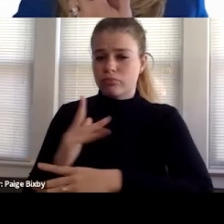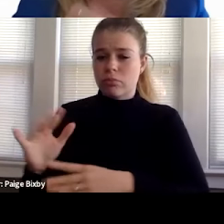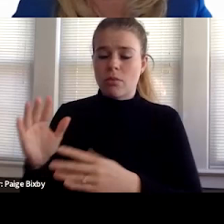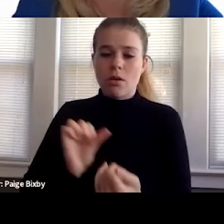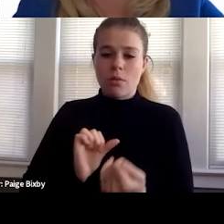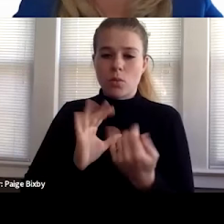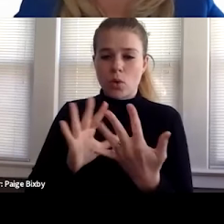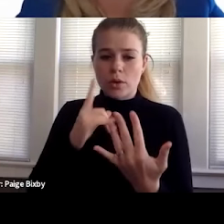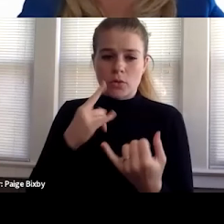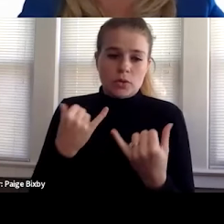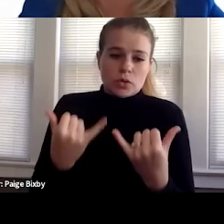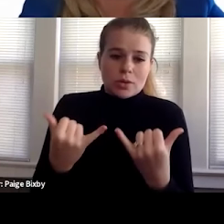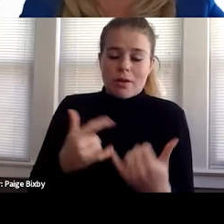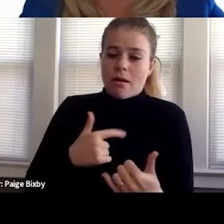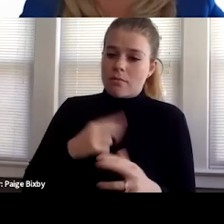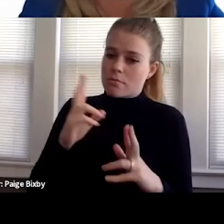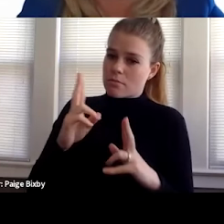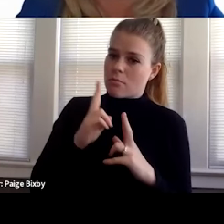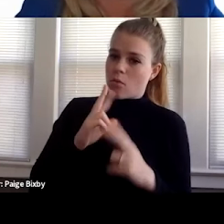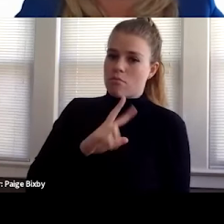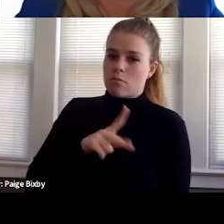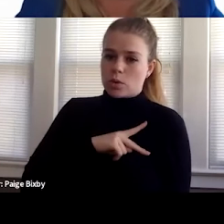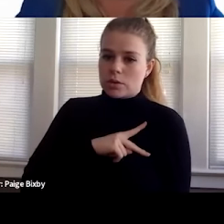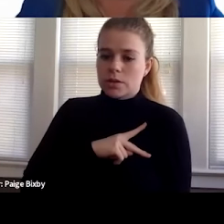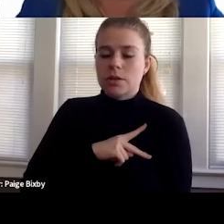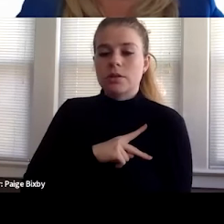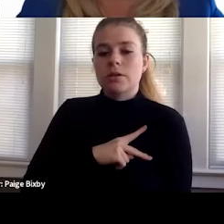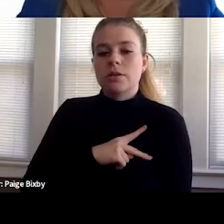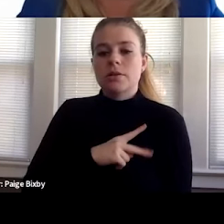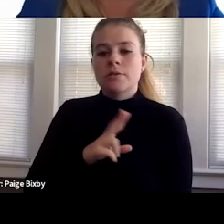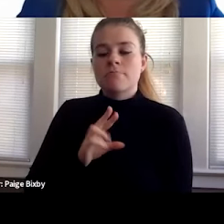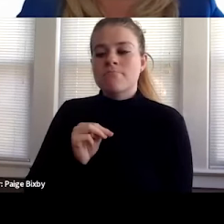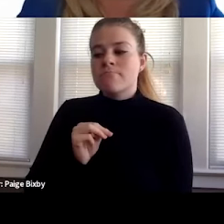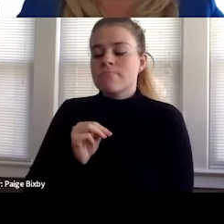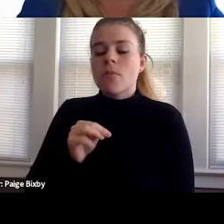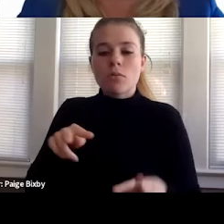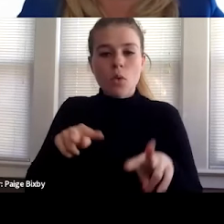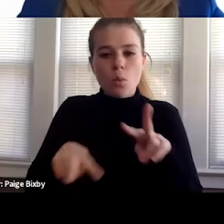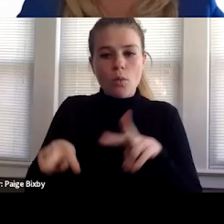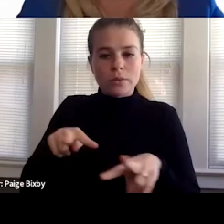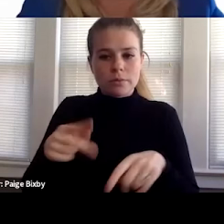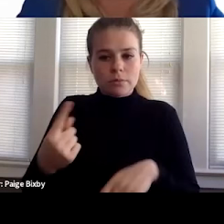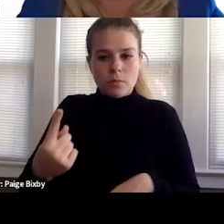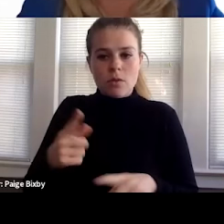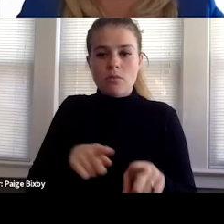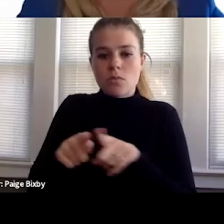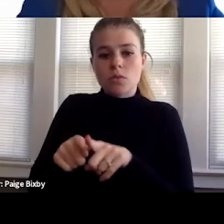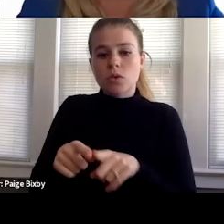and I've had the pleasure of personally overseeing one and also witnessing many of them and their successes.